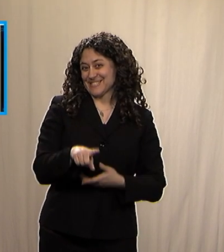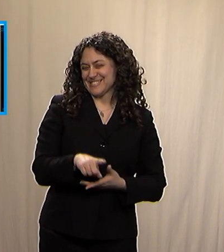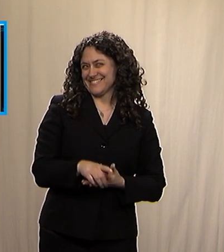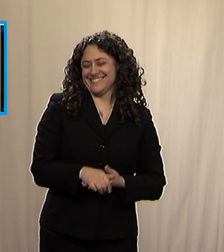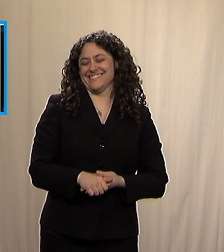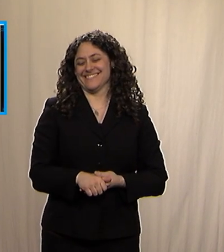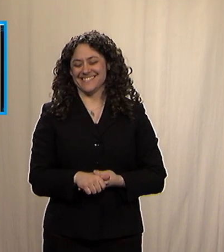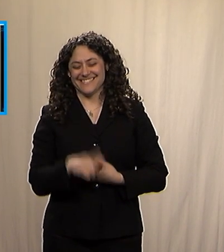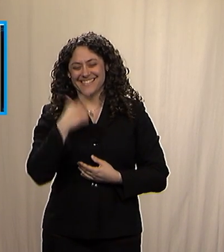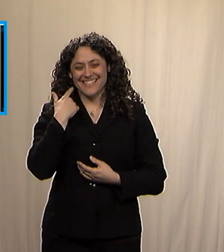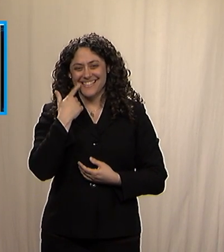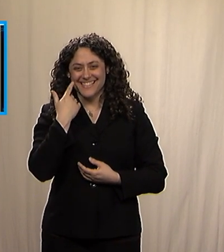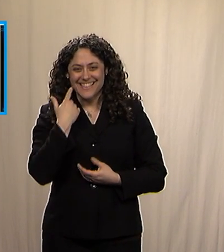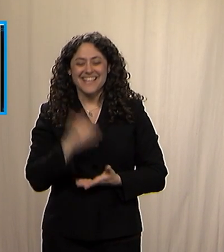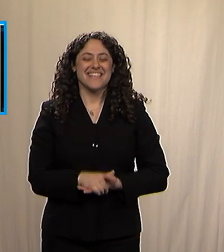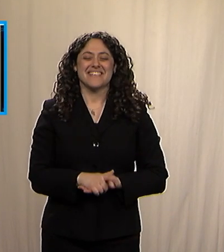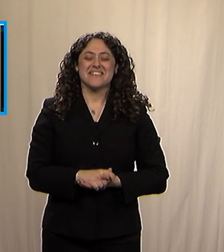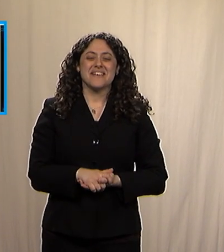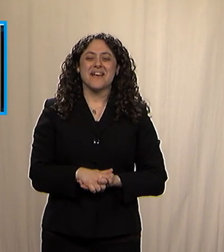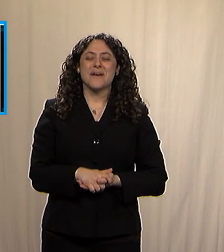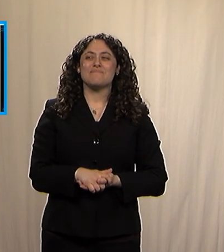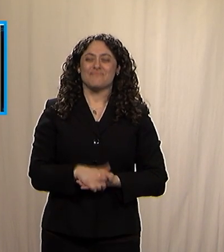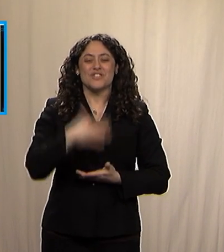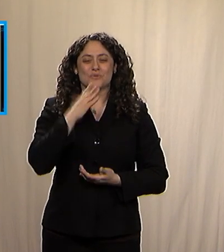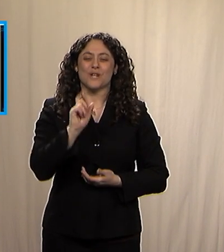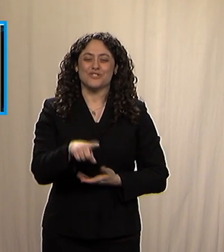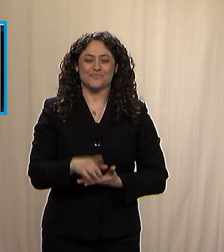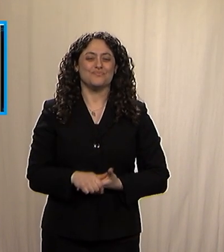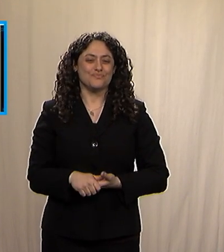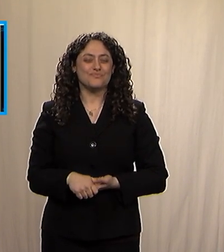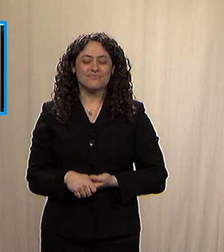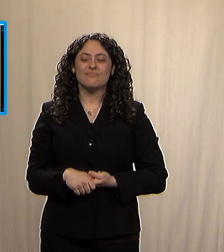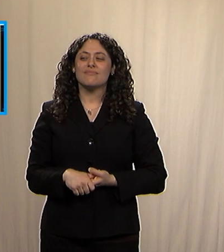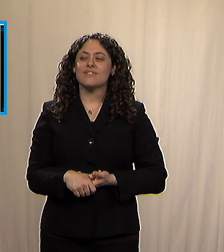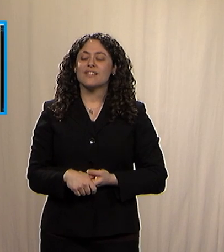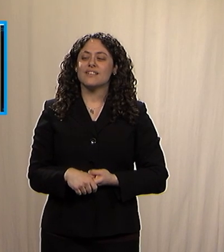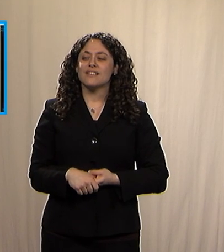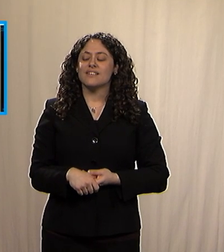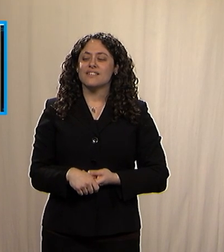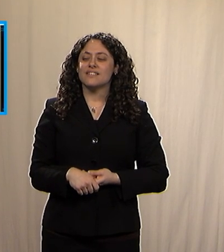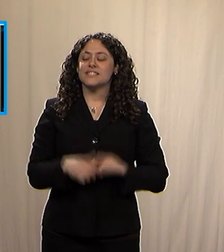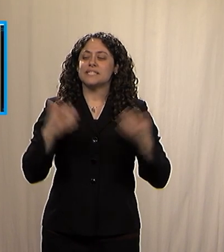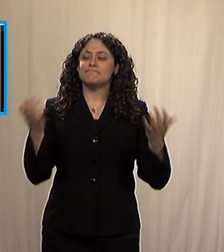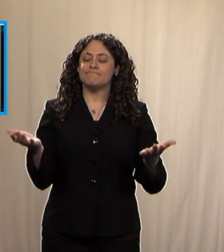That's a good question. I mean when I look at student work, part of what